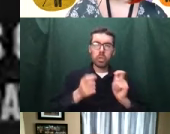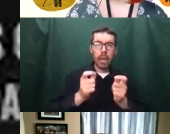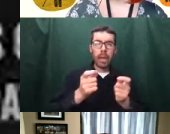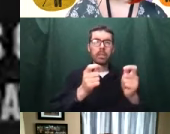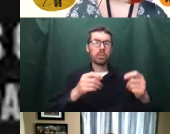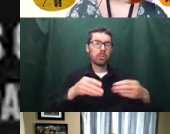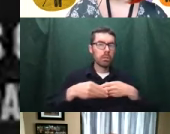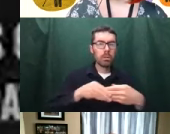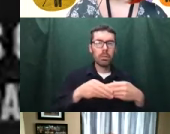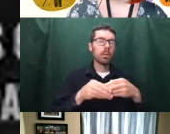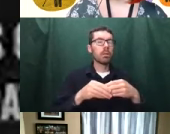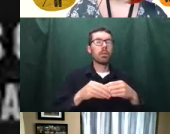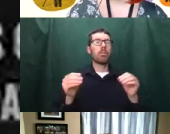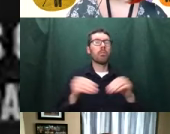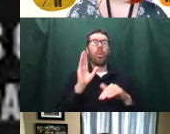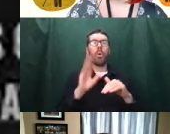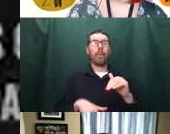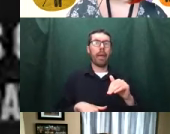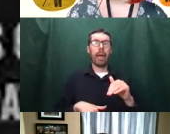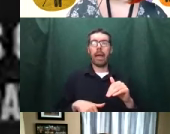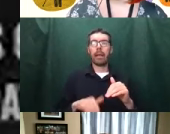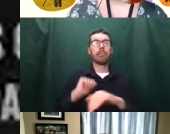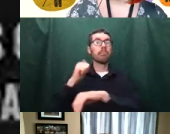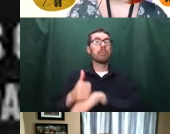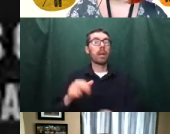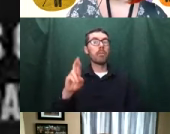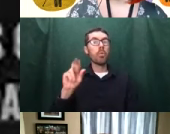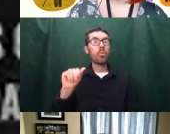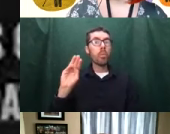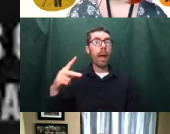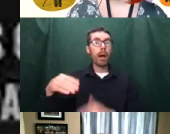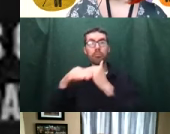It's much more than getting a ramp up to a building or getting online meeting accessible